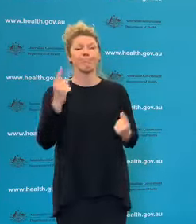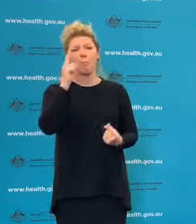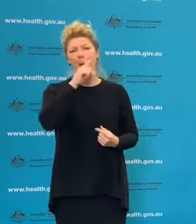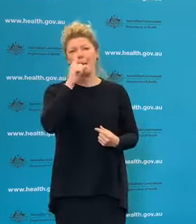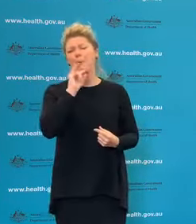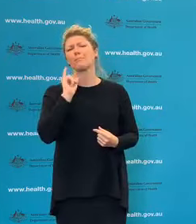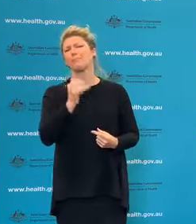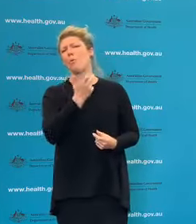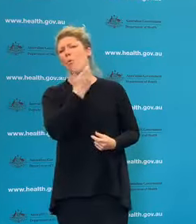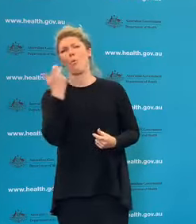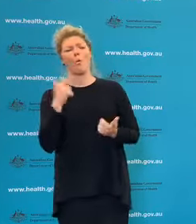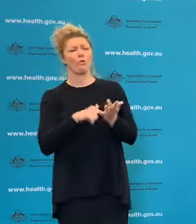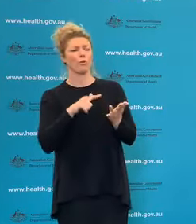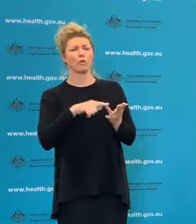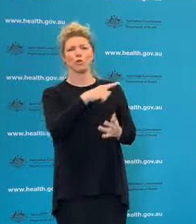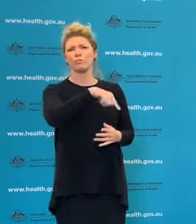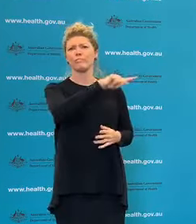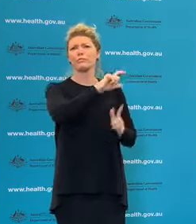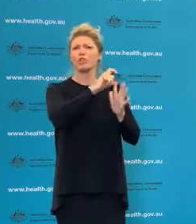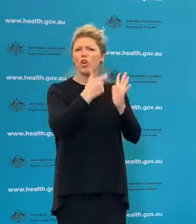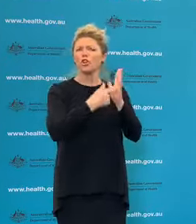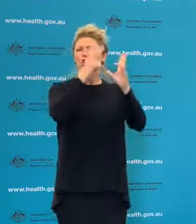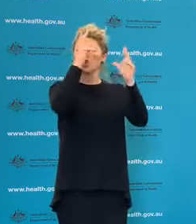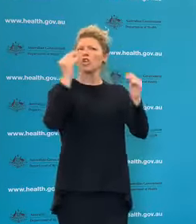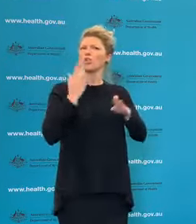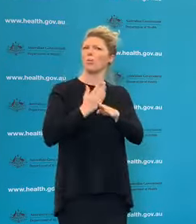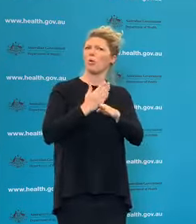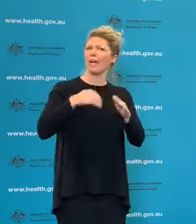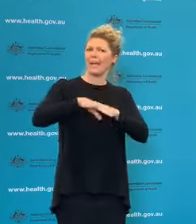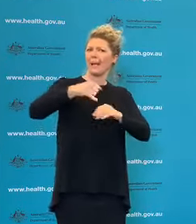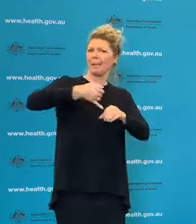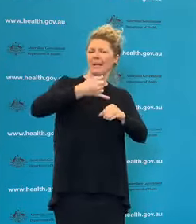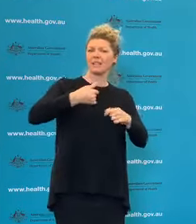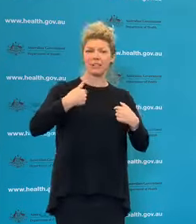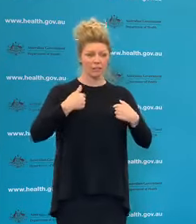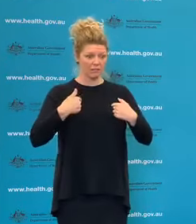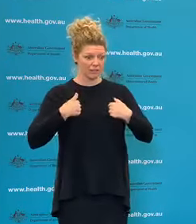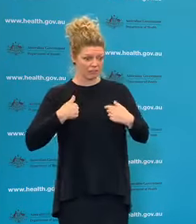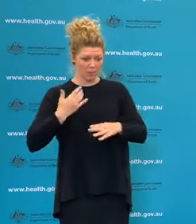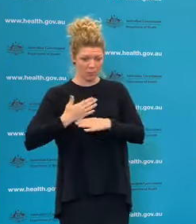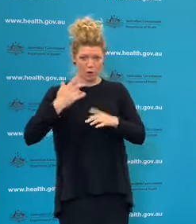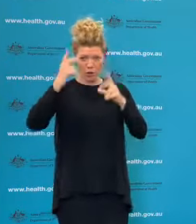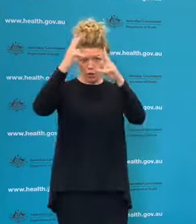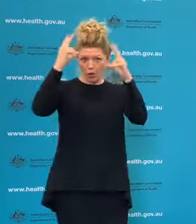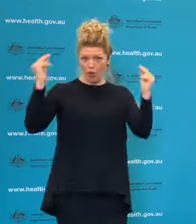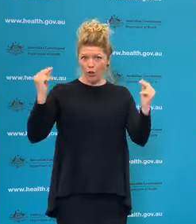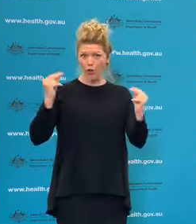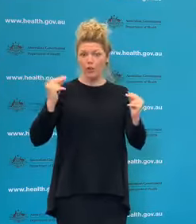incredibly disappointing. As a nurse in Australia, it is it is very sad to hear